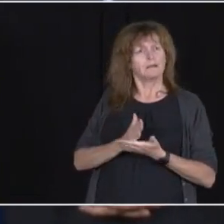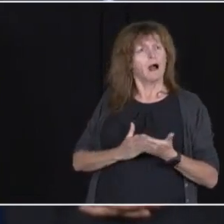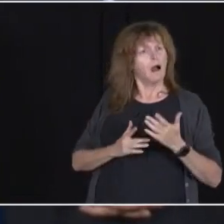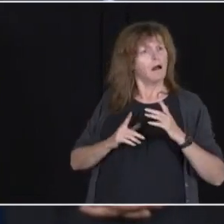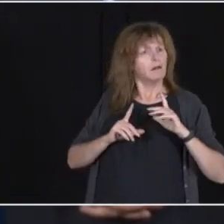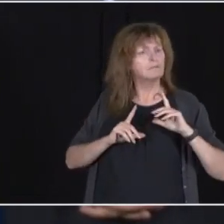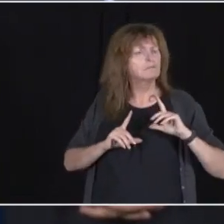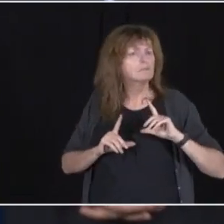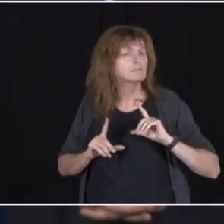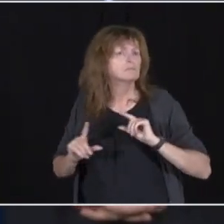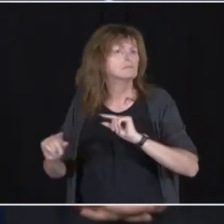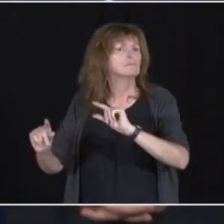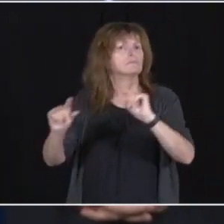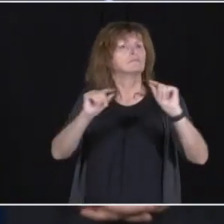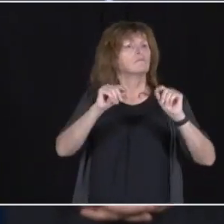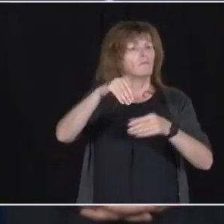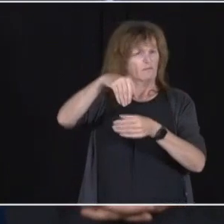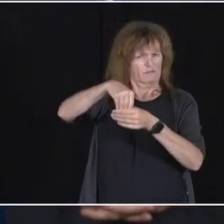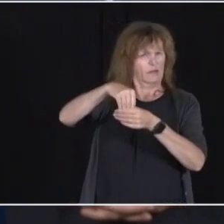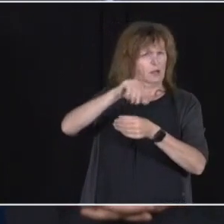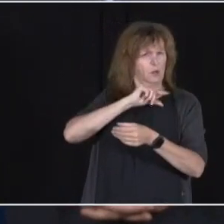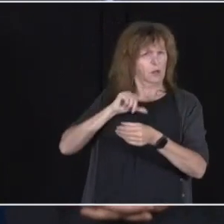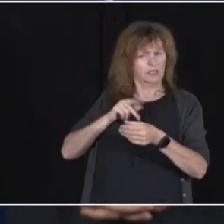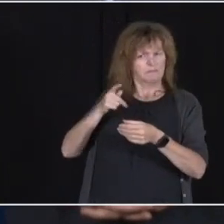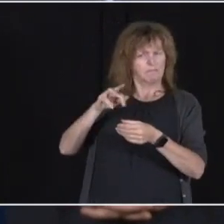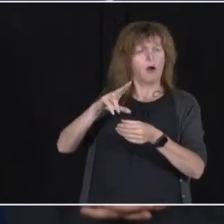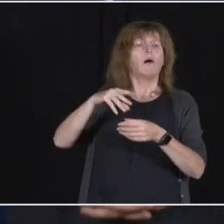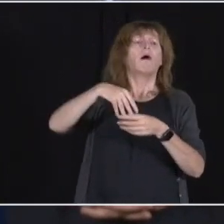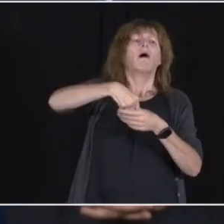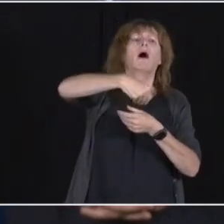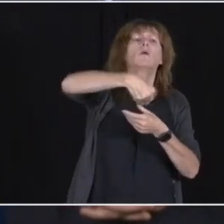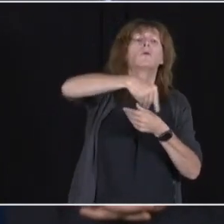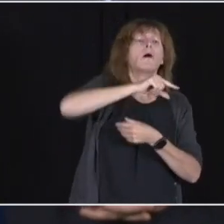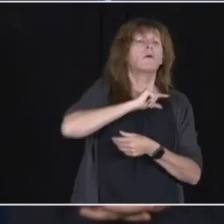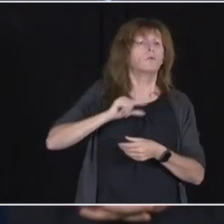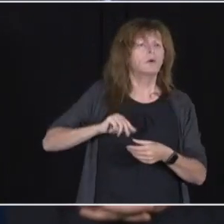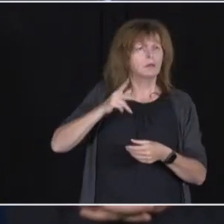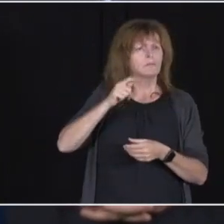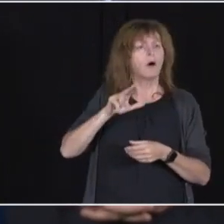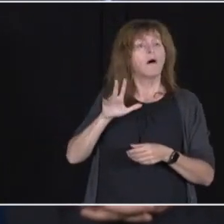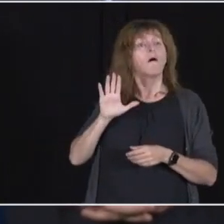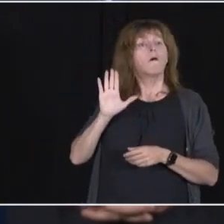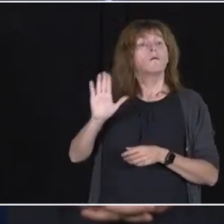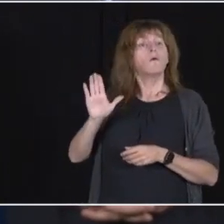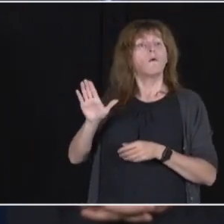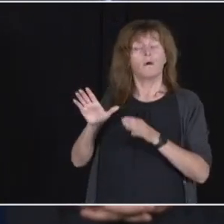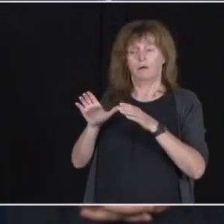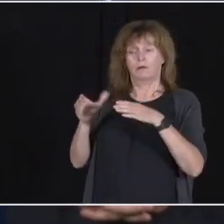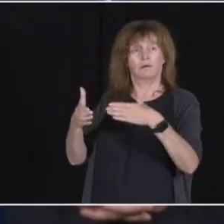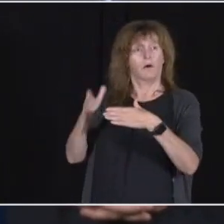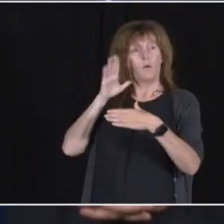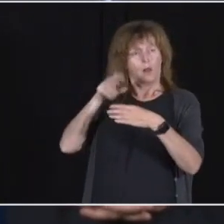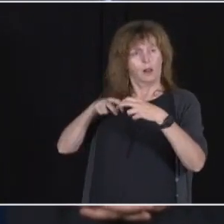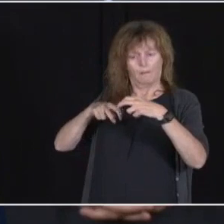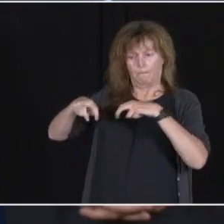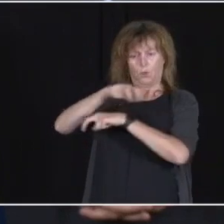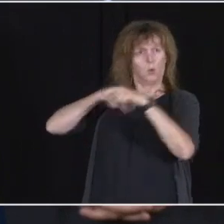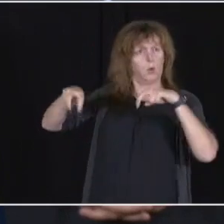There's lots of rumours and reports that you are but a shell for your cabinet. But inside and outside Queens Park, everyone is talking about it.